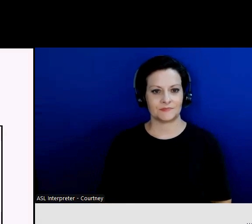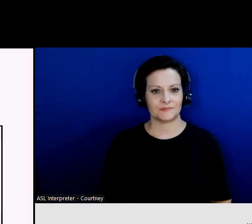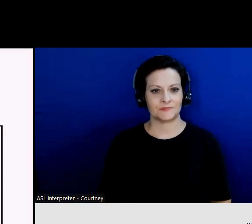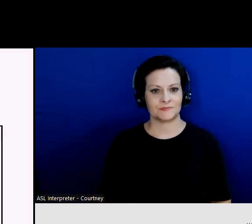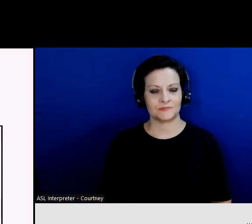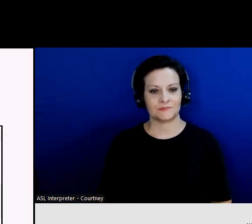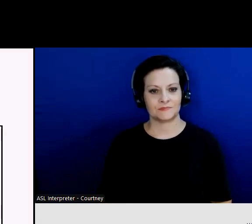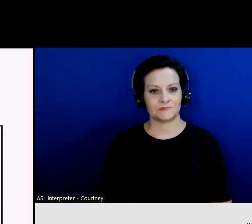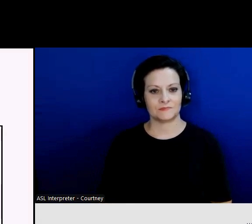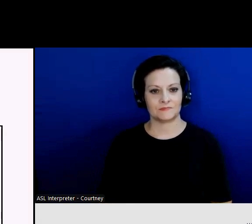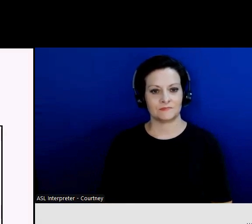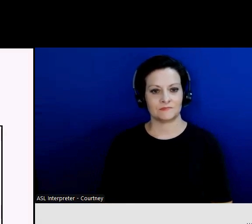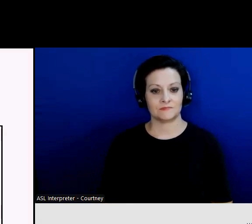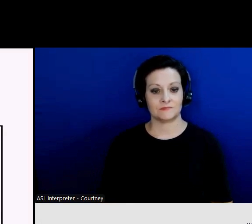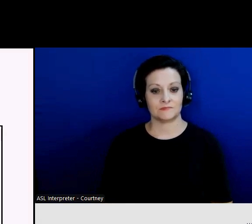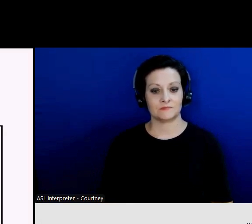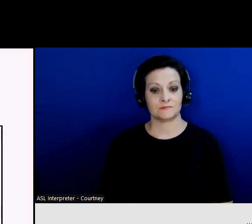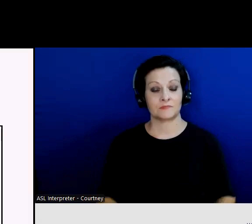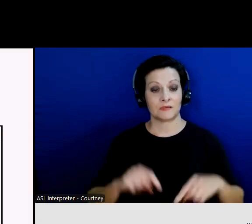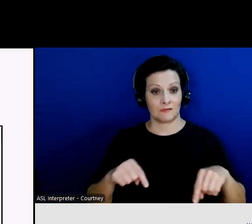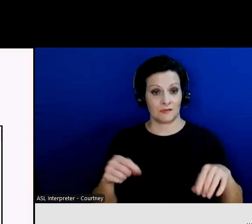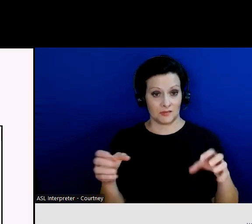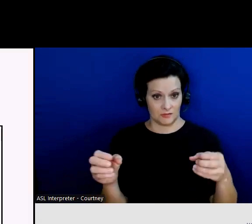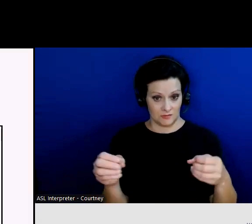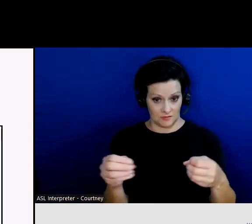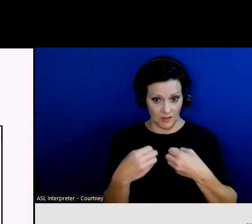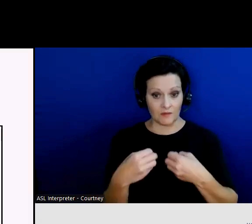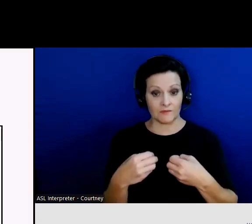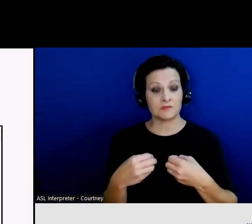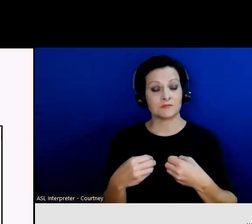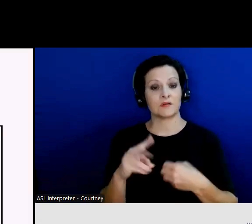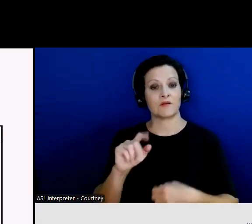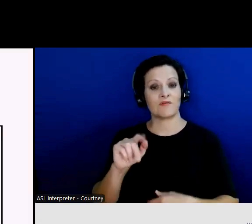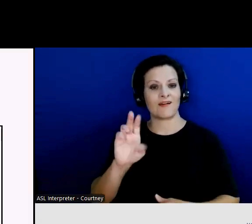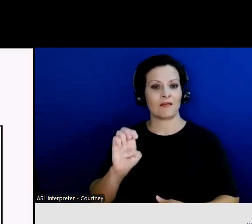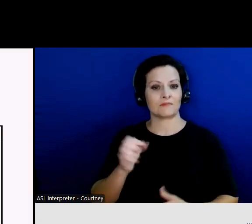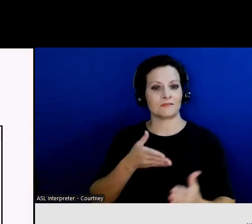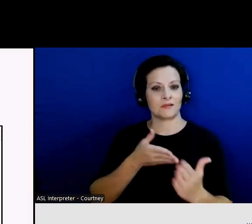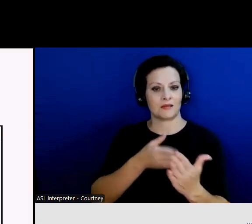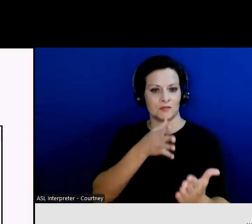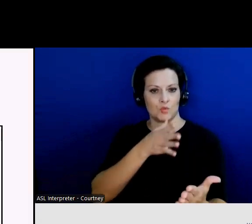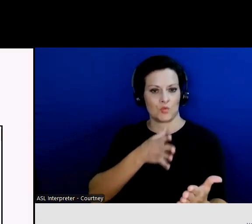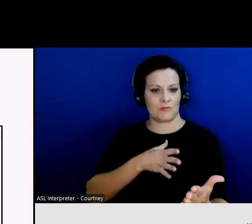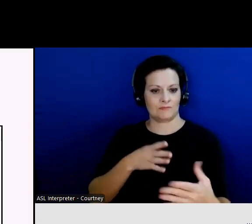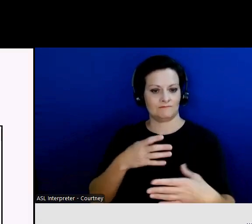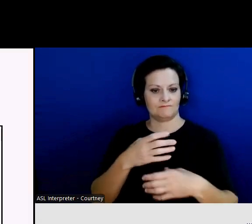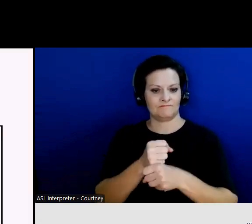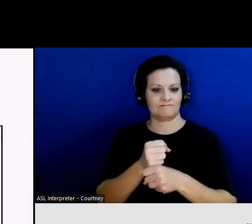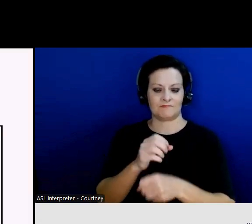The Office on Violence Against Women, or OVW, has shortened and simplified the NOFOs this year,